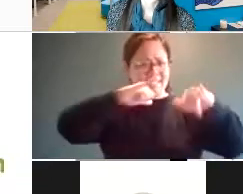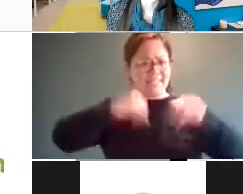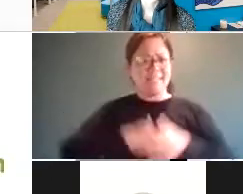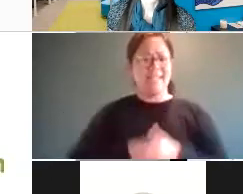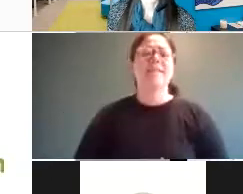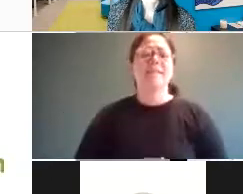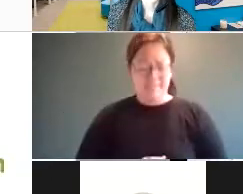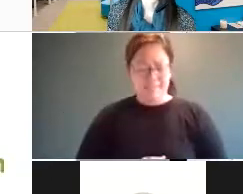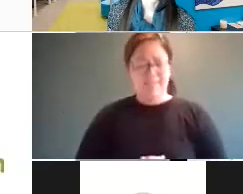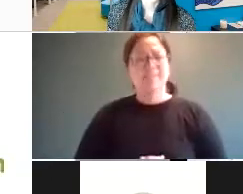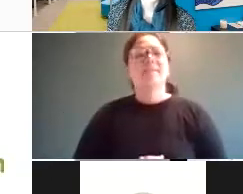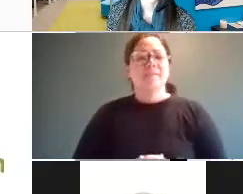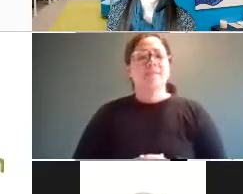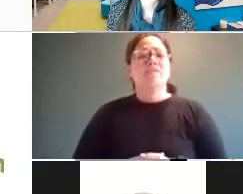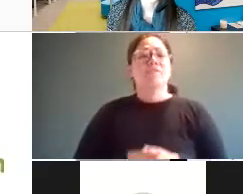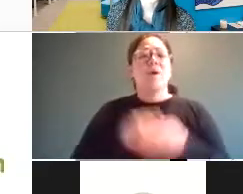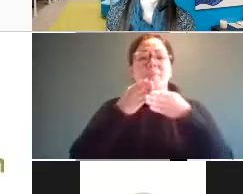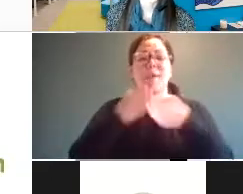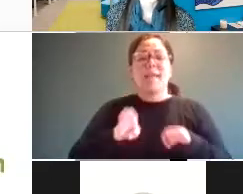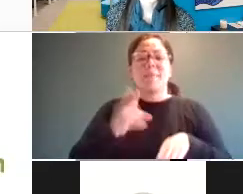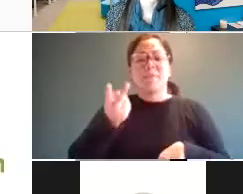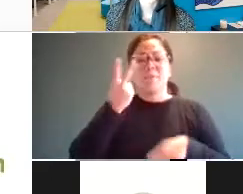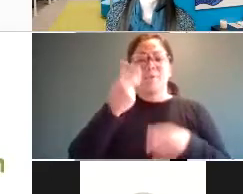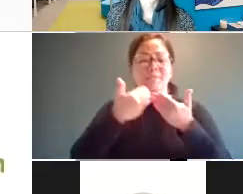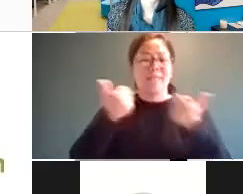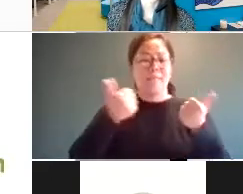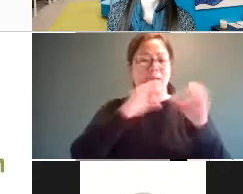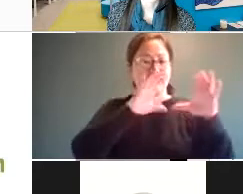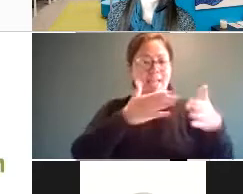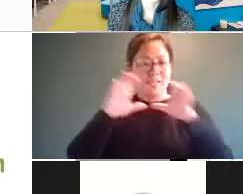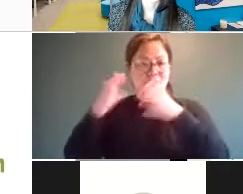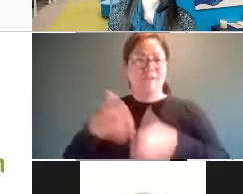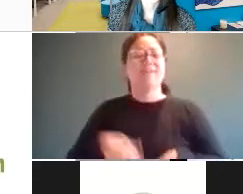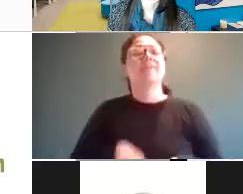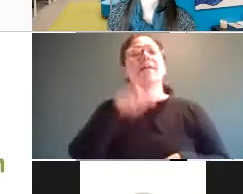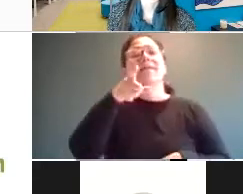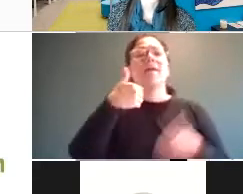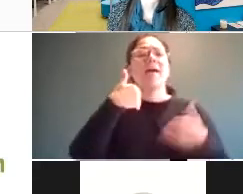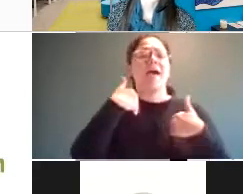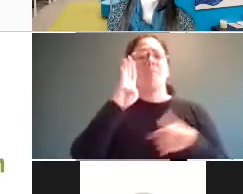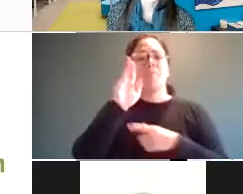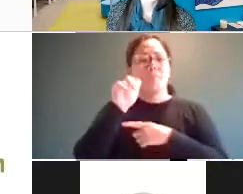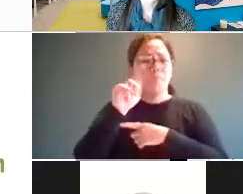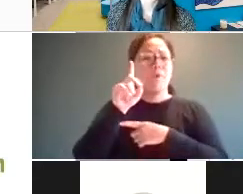So I'll break this up into two different sections. This is the brand general questions that you can ask yourself.